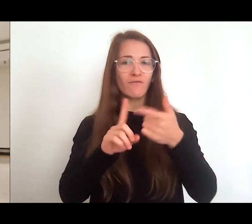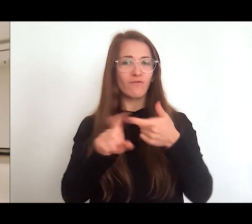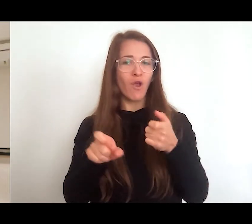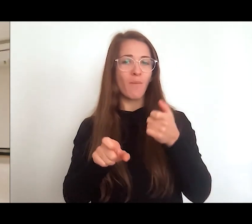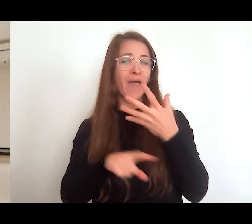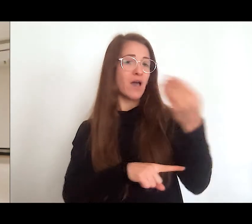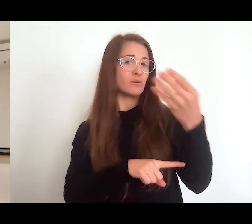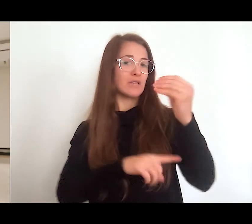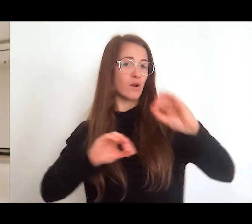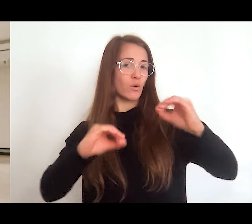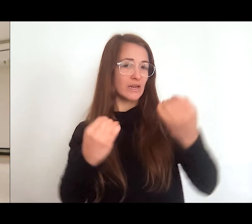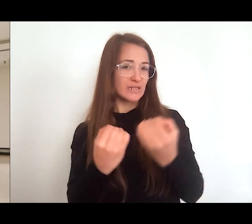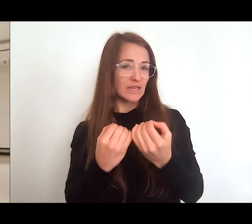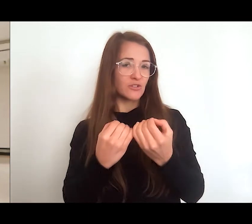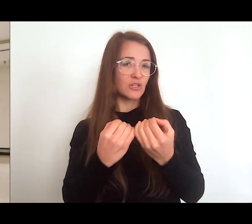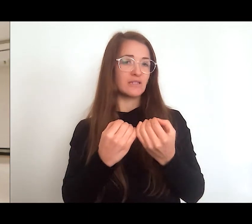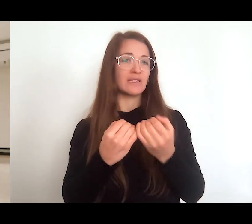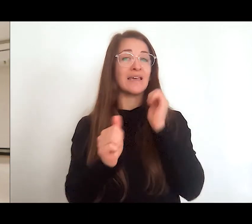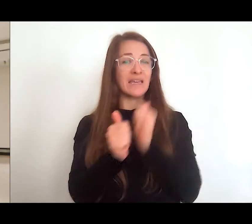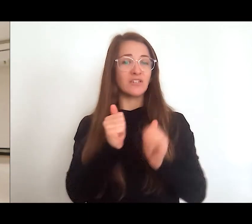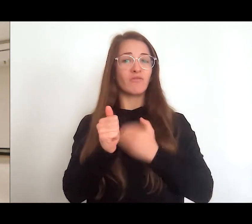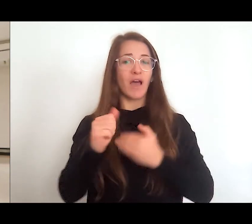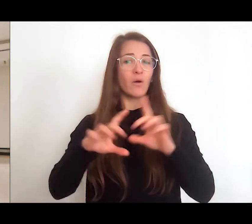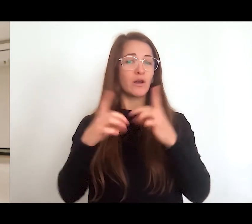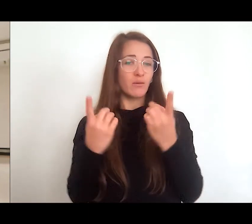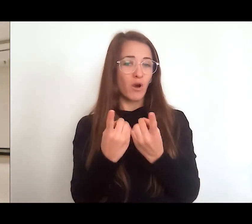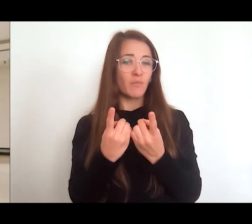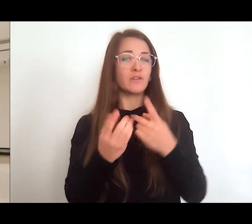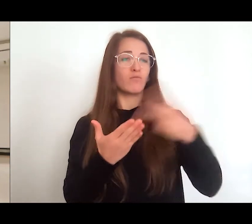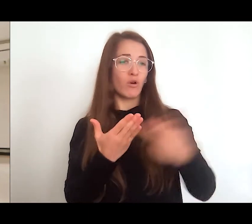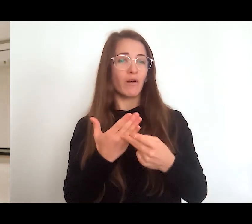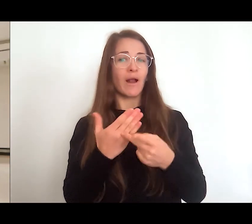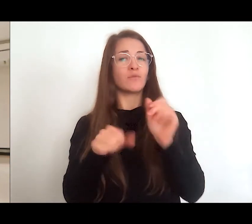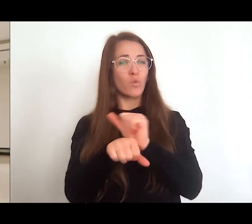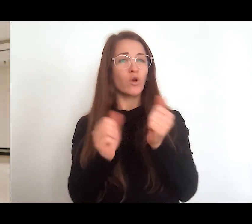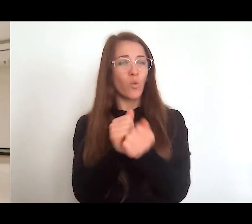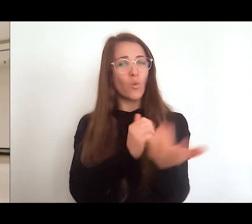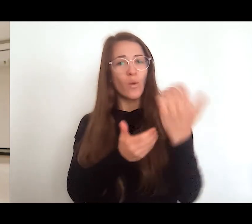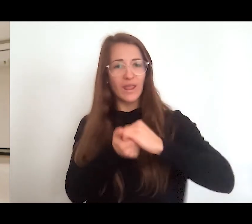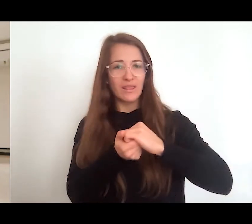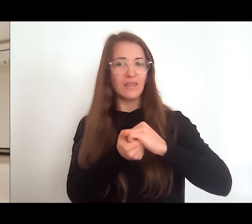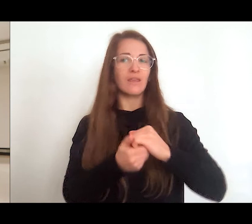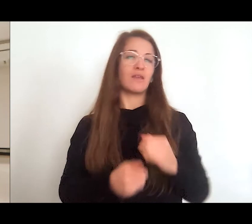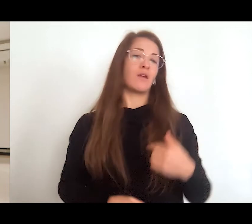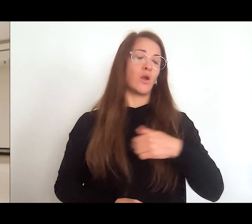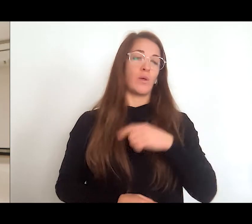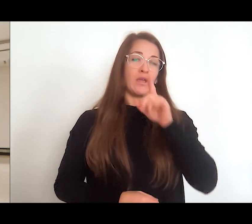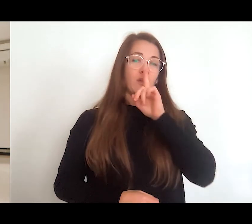PROGRAMS AND INVITING IN COLLABORATIONS FROM OUTSIDE ORGANIZATIONS THAT EACH OF OUR DEPARTMENTS OR PROGRAMS WORK WITH.